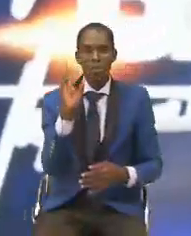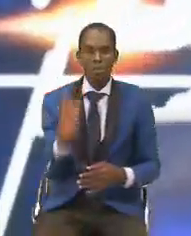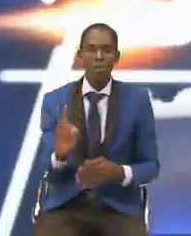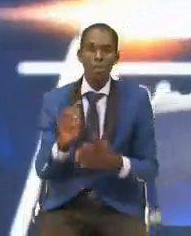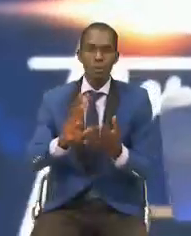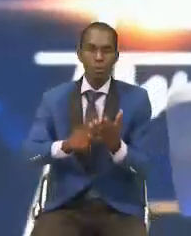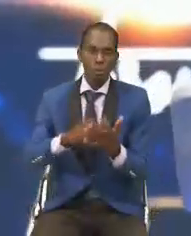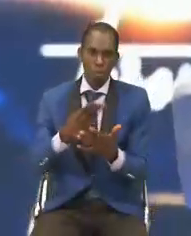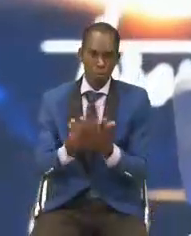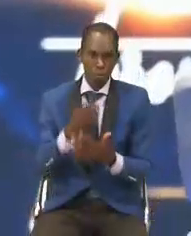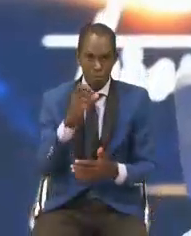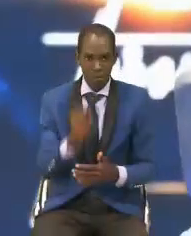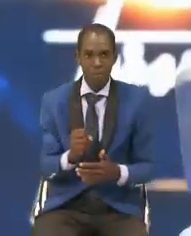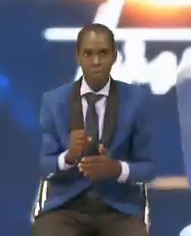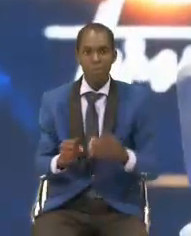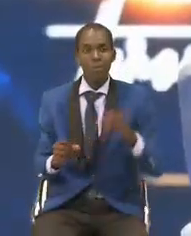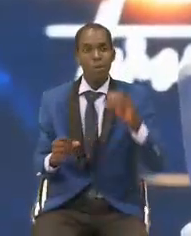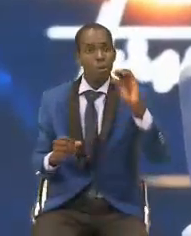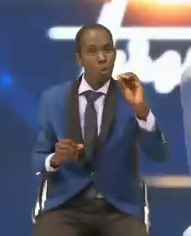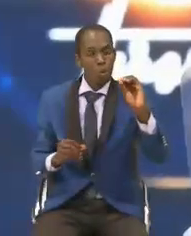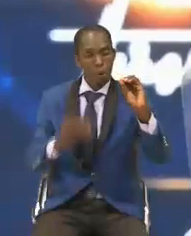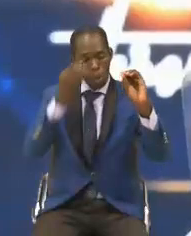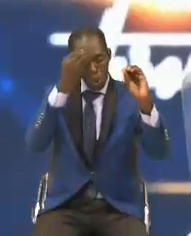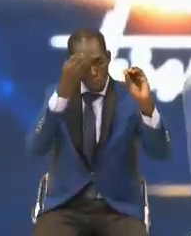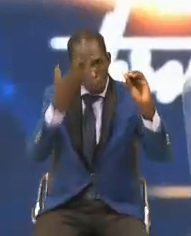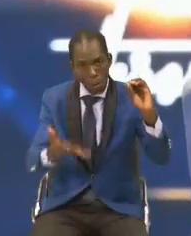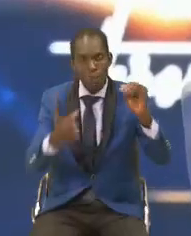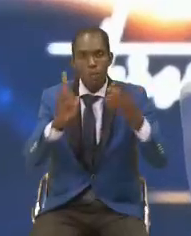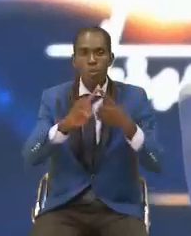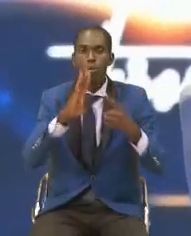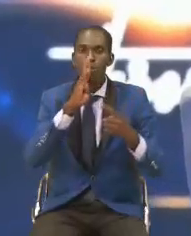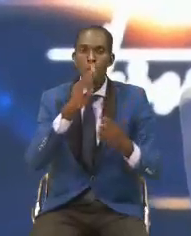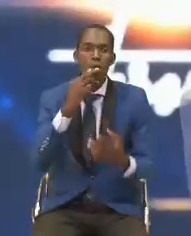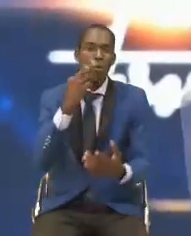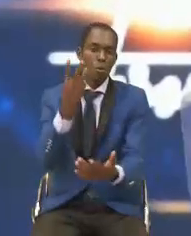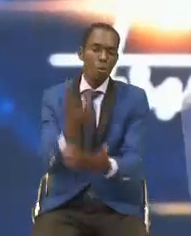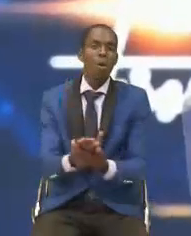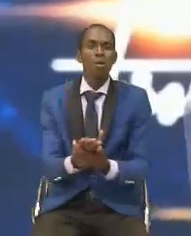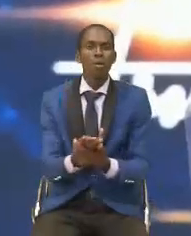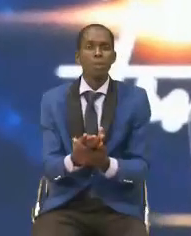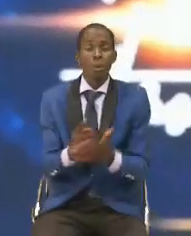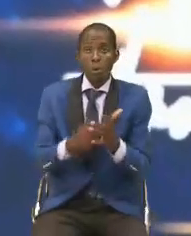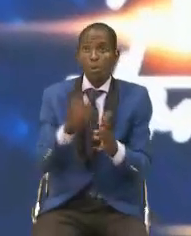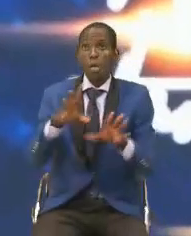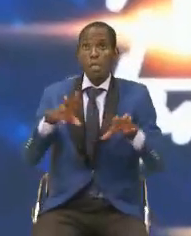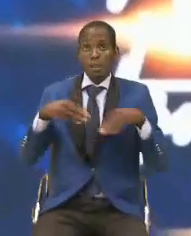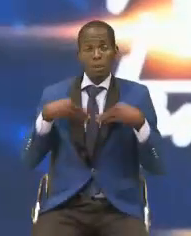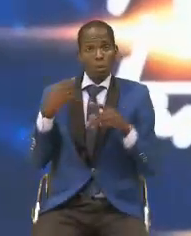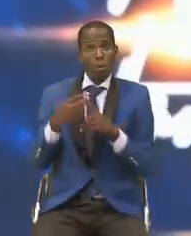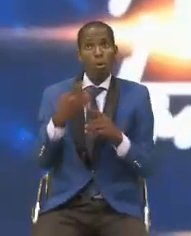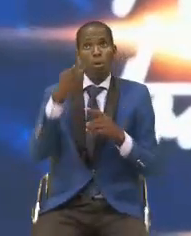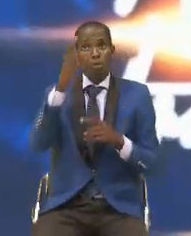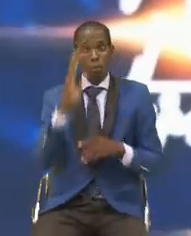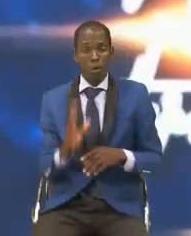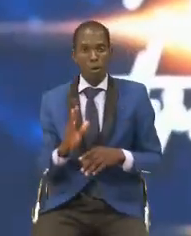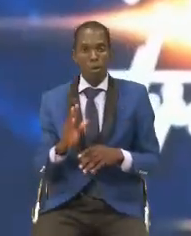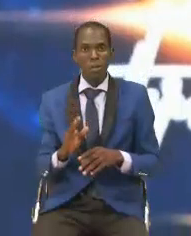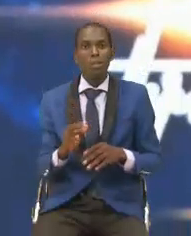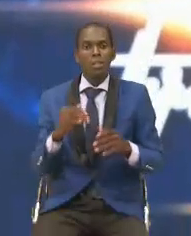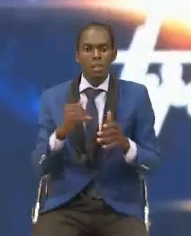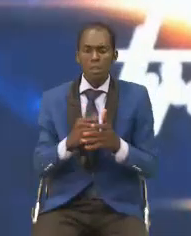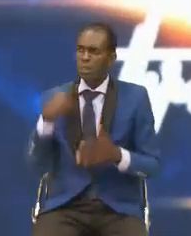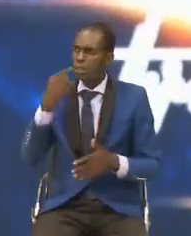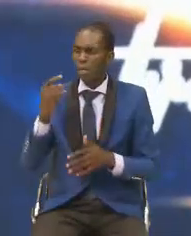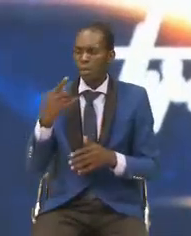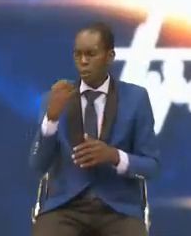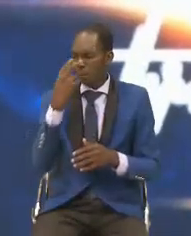is appointed witnesses or obey to be well the moment you say yes that's the word of the lord